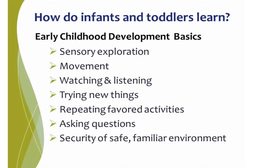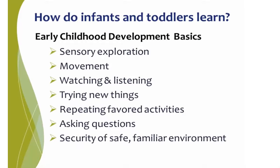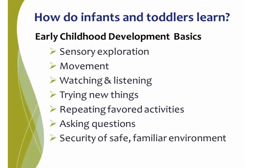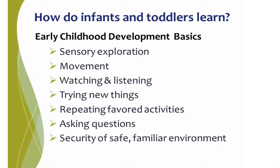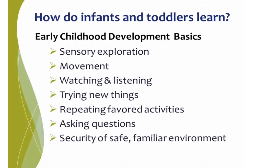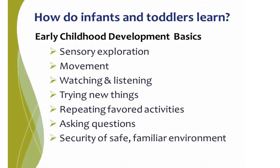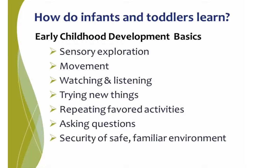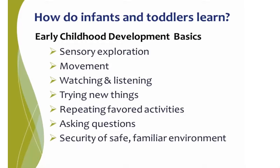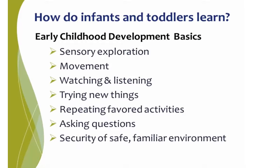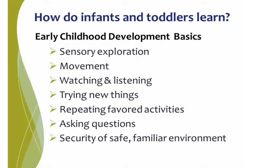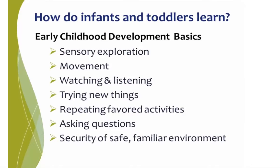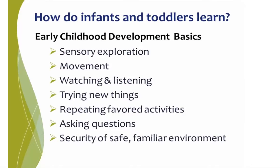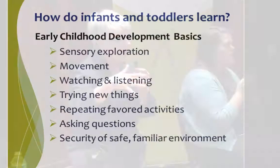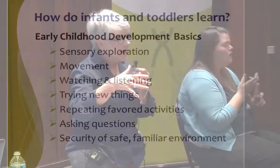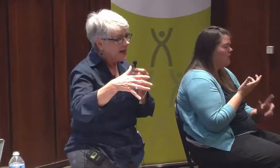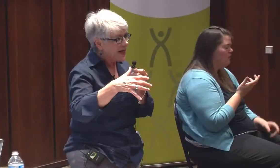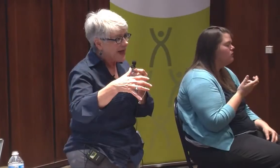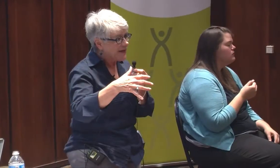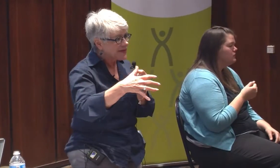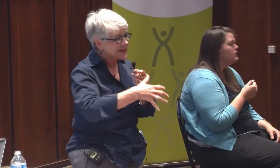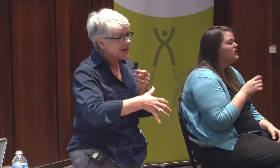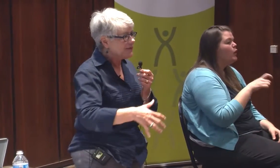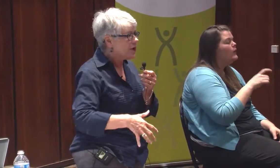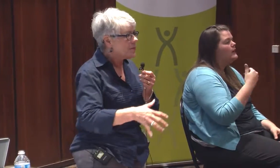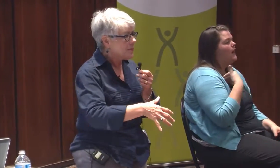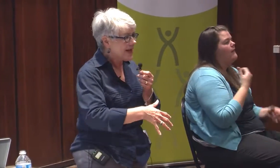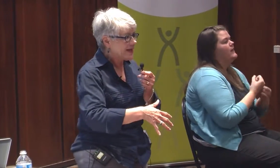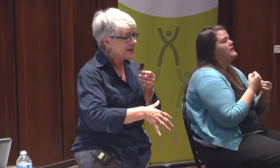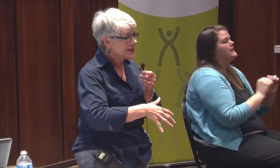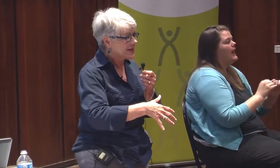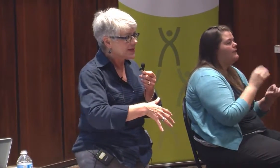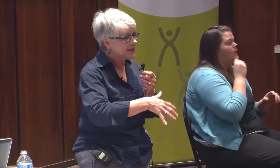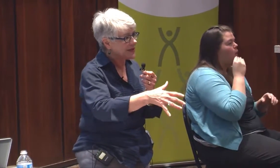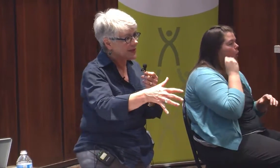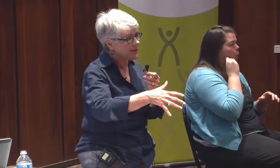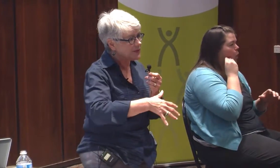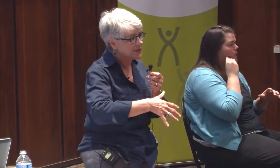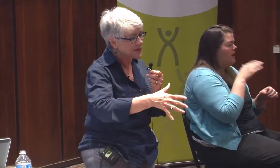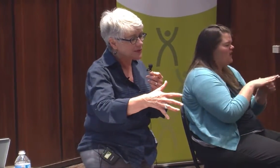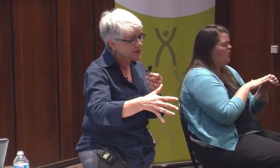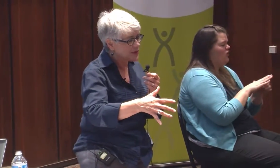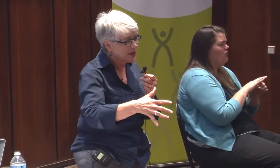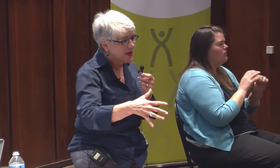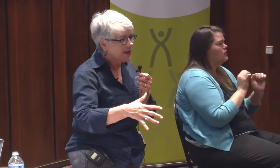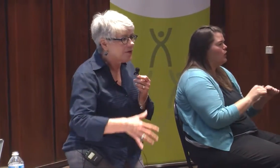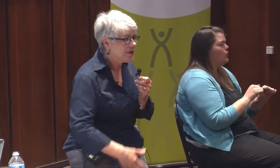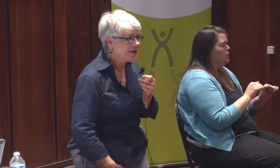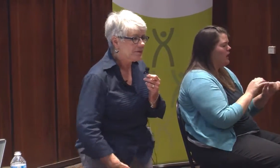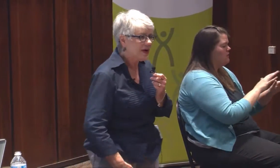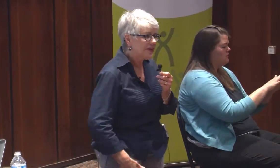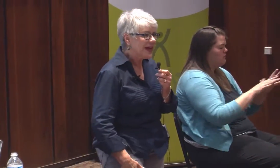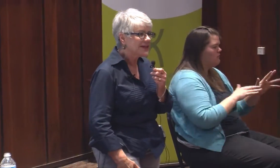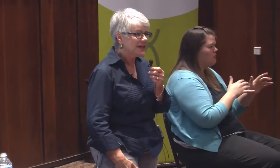Okay, you need to have a safe home base to be able to explore. You know around 18